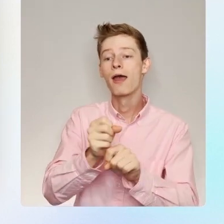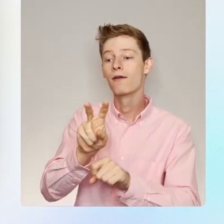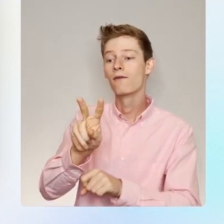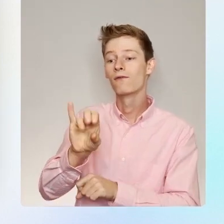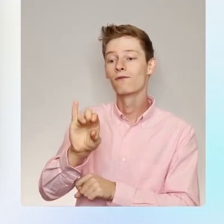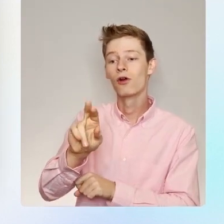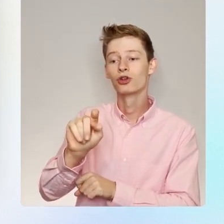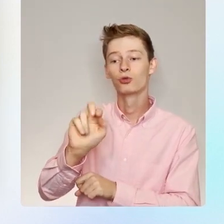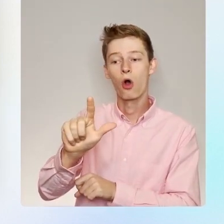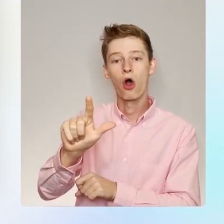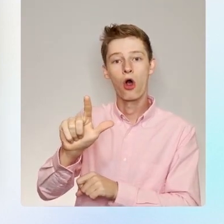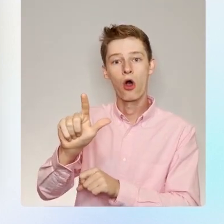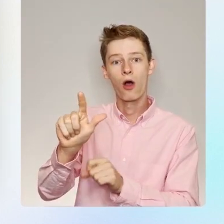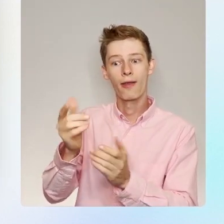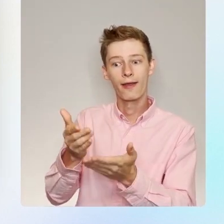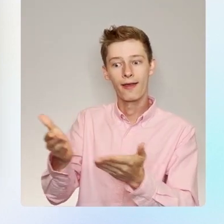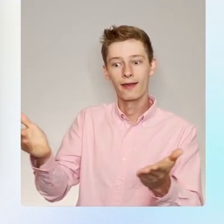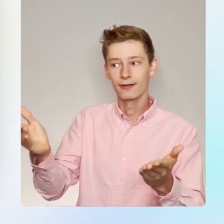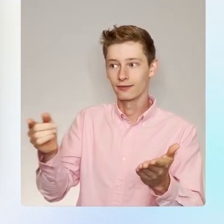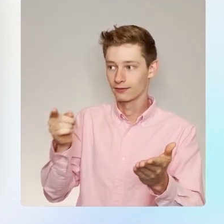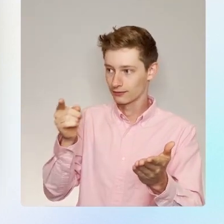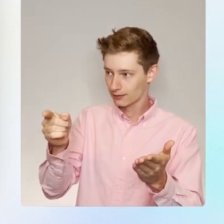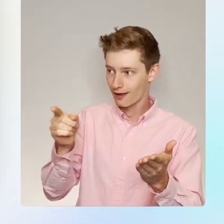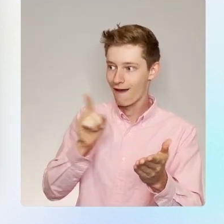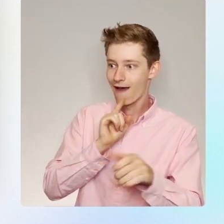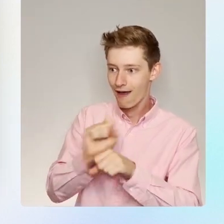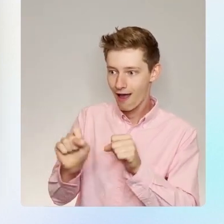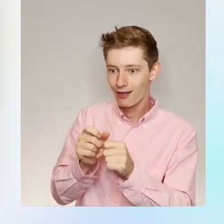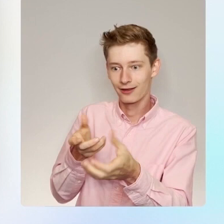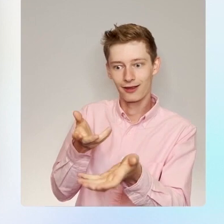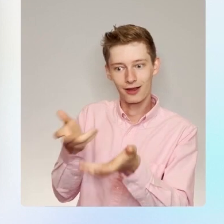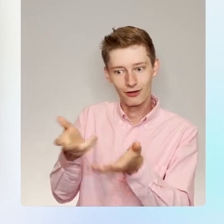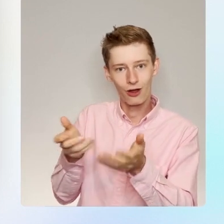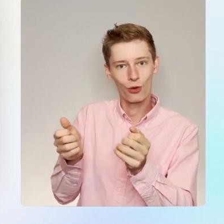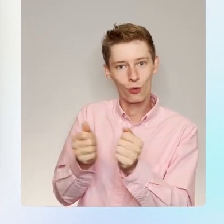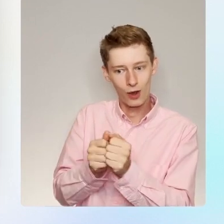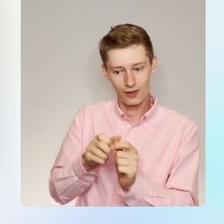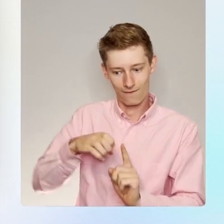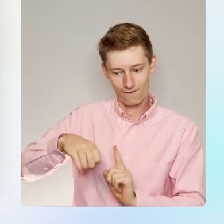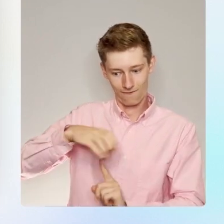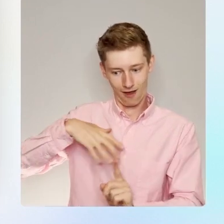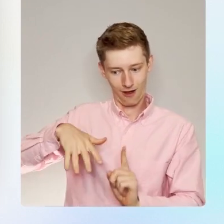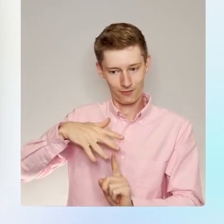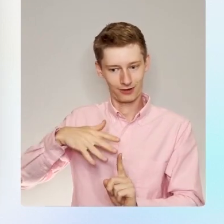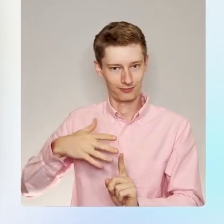with realistic occlusion that interact with the environment around them.